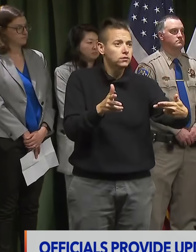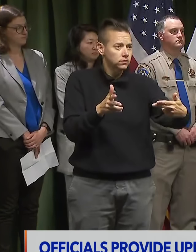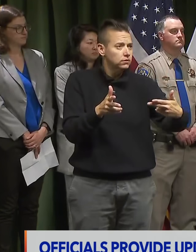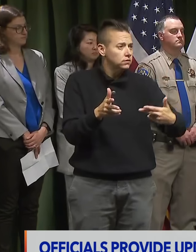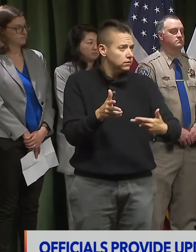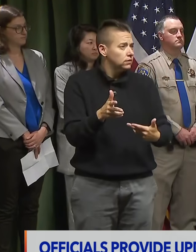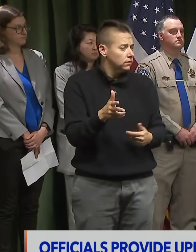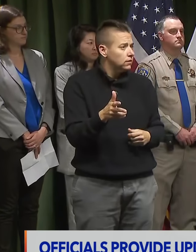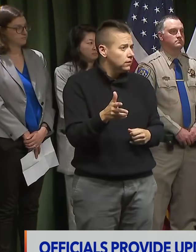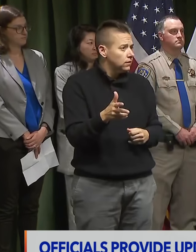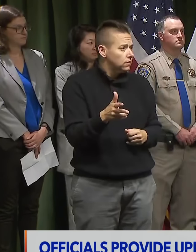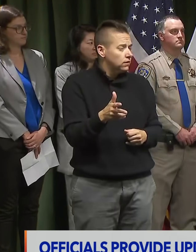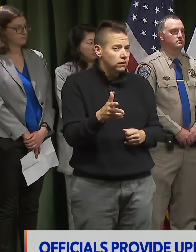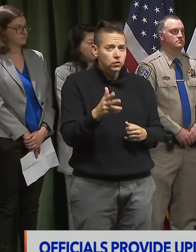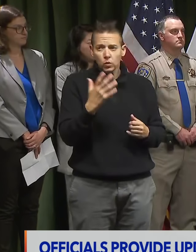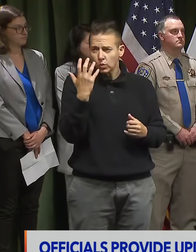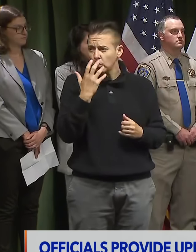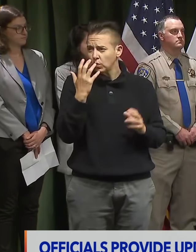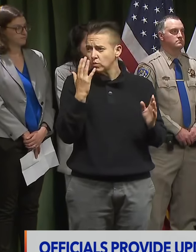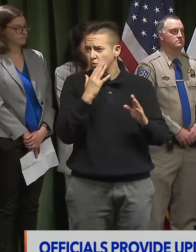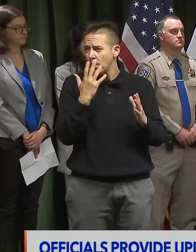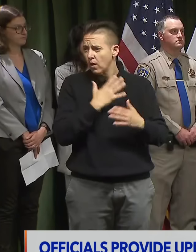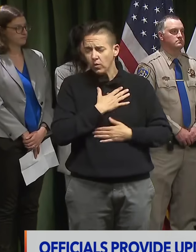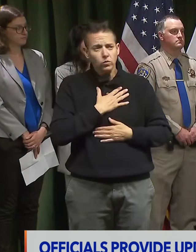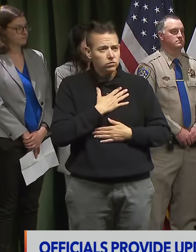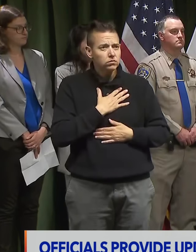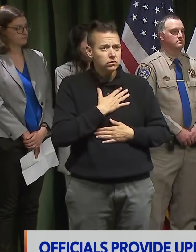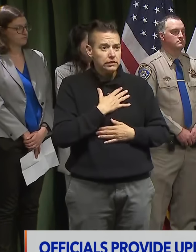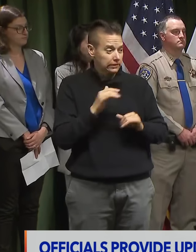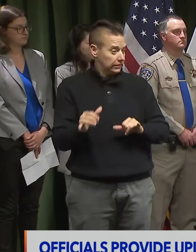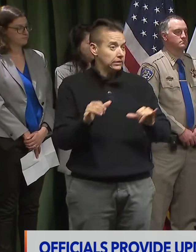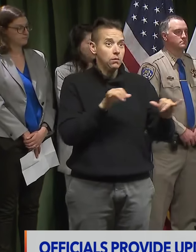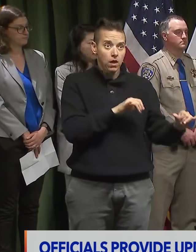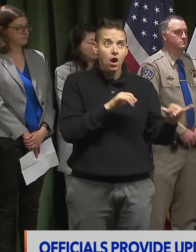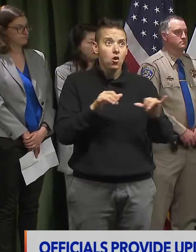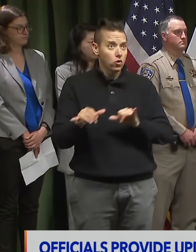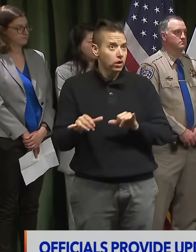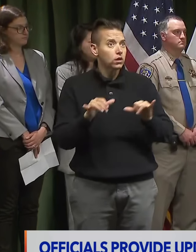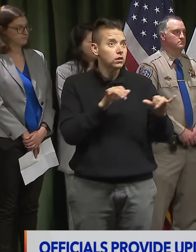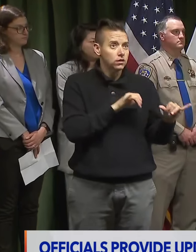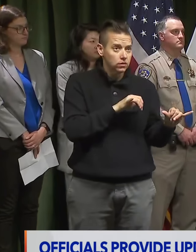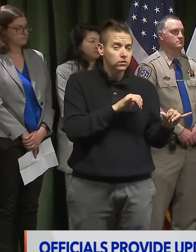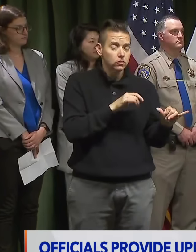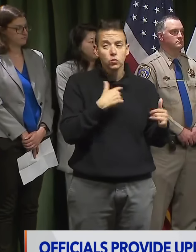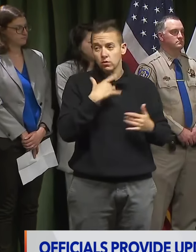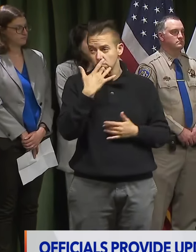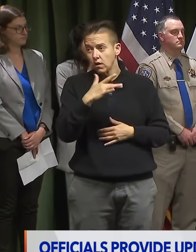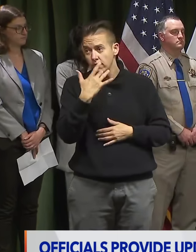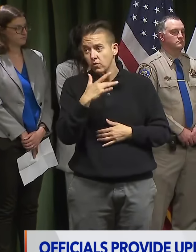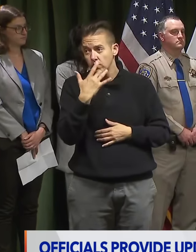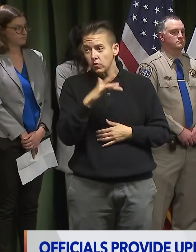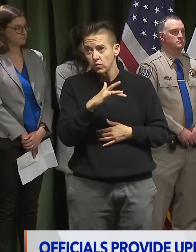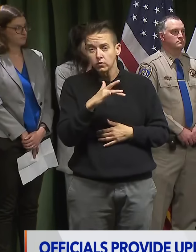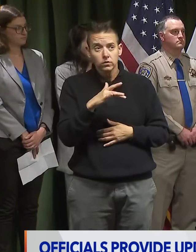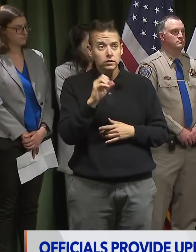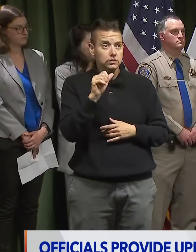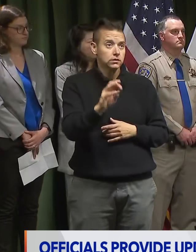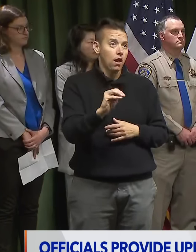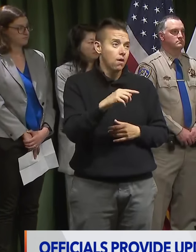WHO WAS SITTING AT A RED LIGHT AND HE WAS AMBUSHED. SHOT FROM